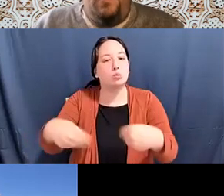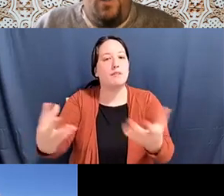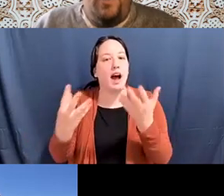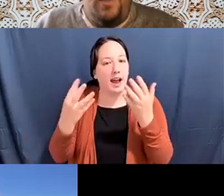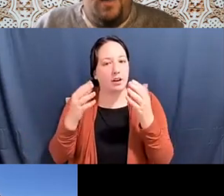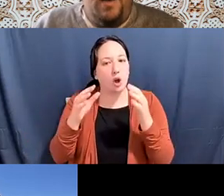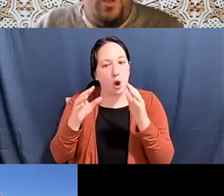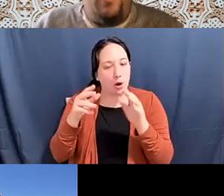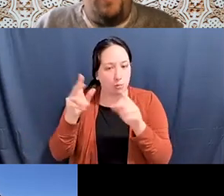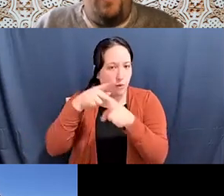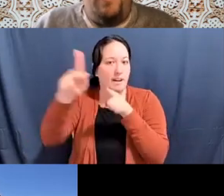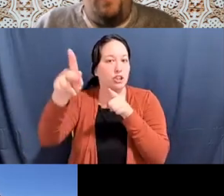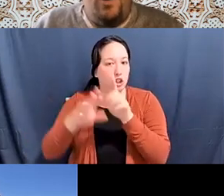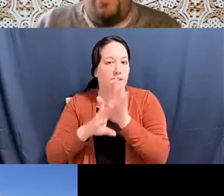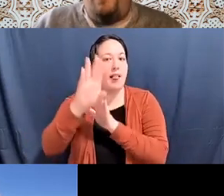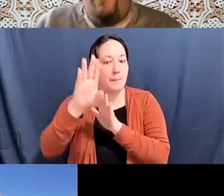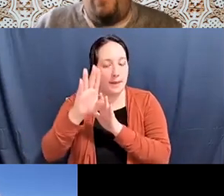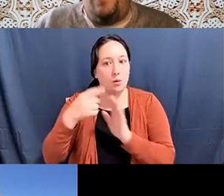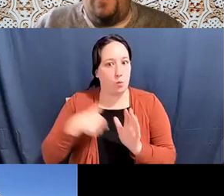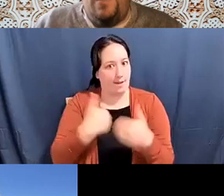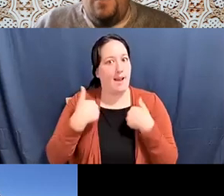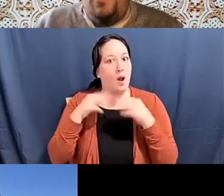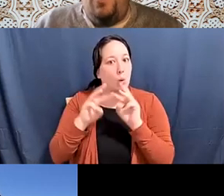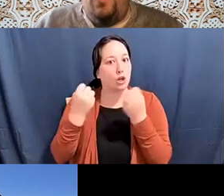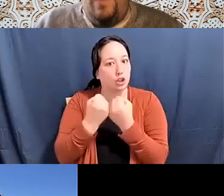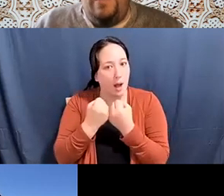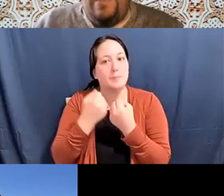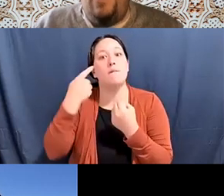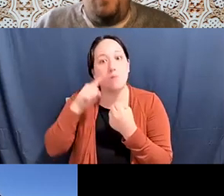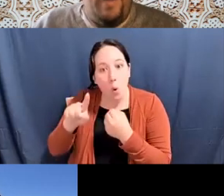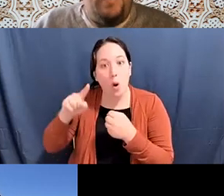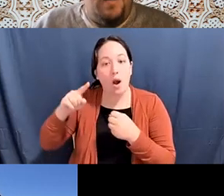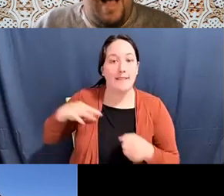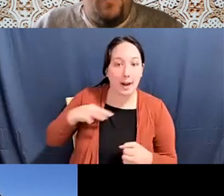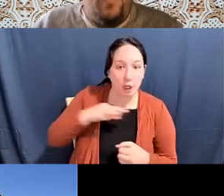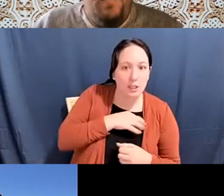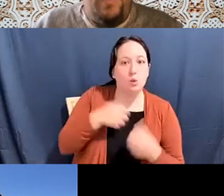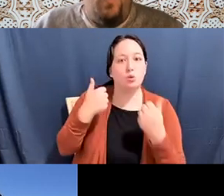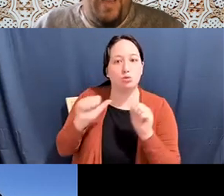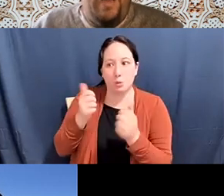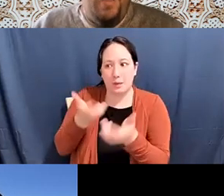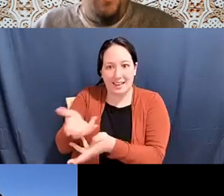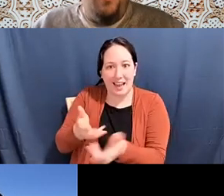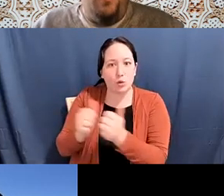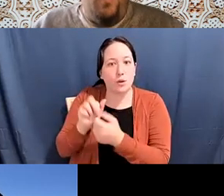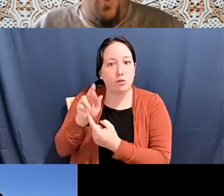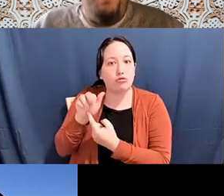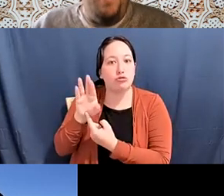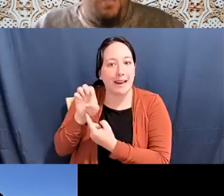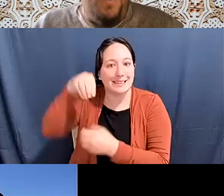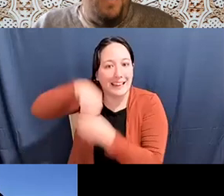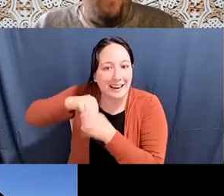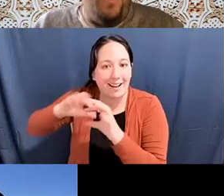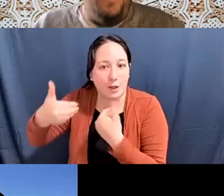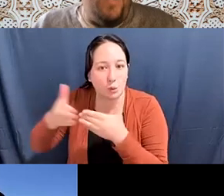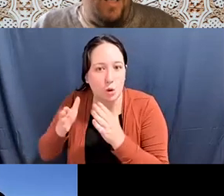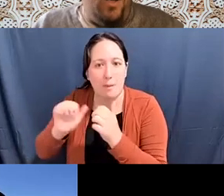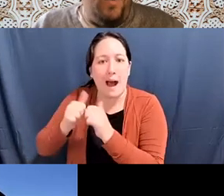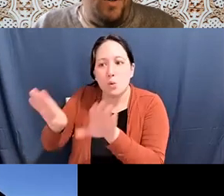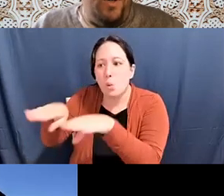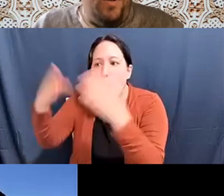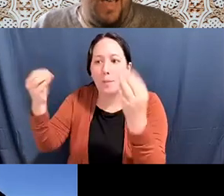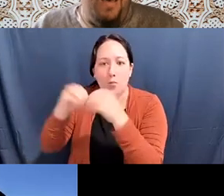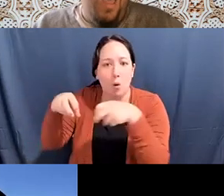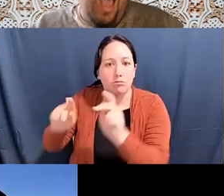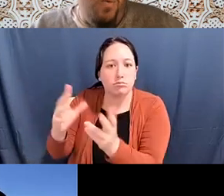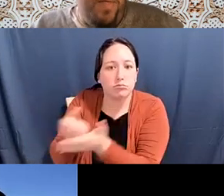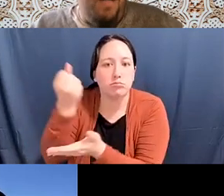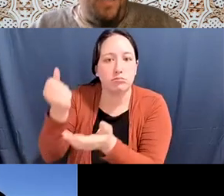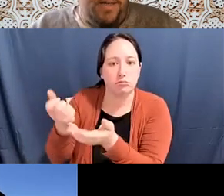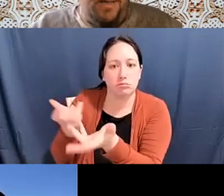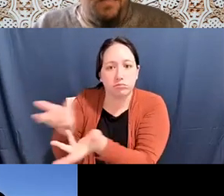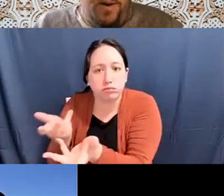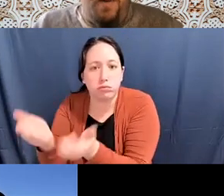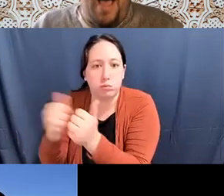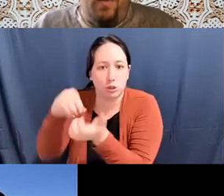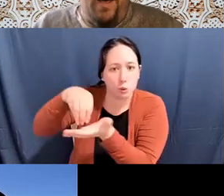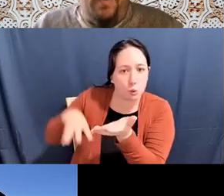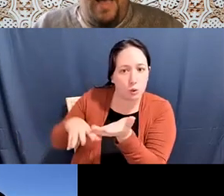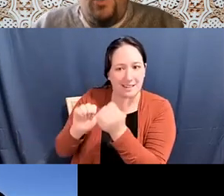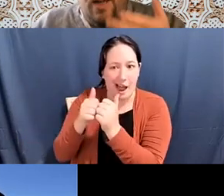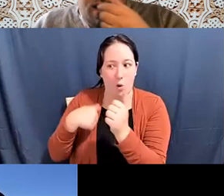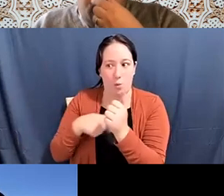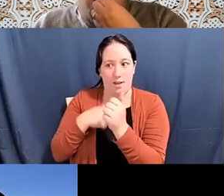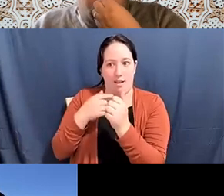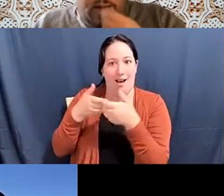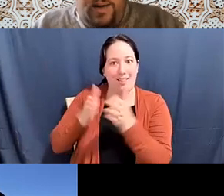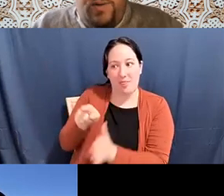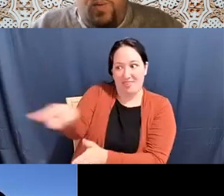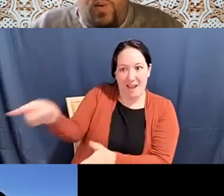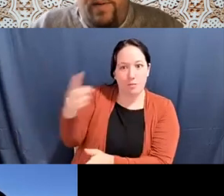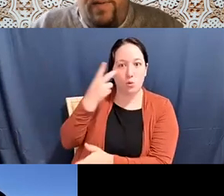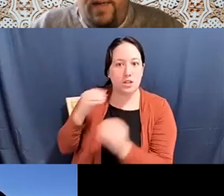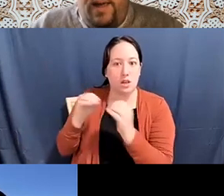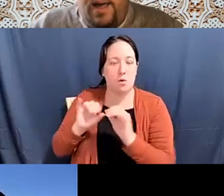Kyle Livie (he/him/his): launched a inaugural series of workshops for faculty to engage with race in the classroom, as a way to open up different kinds of dialogues with our students and help them to see some different pathways, actually Dr. Lee was one of the